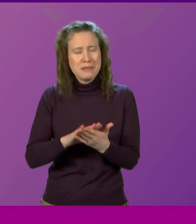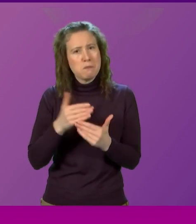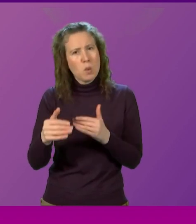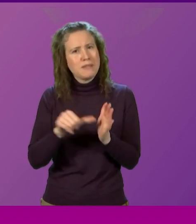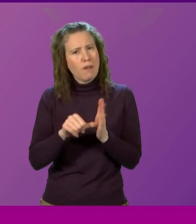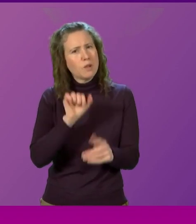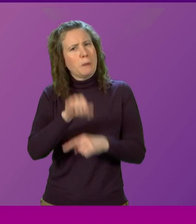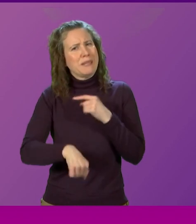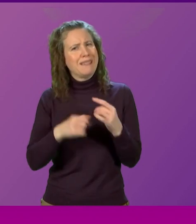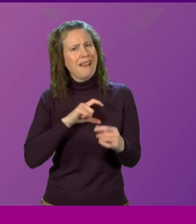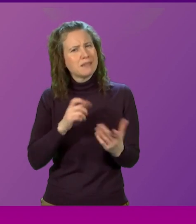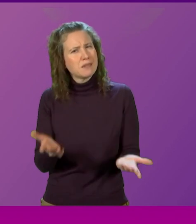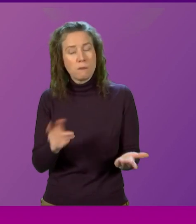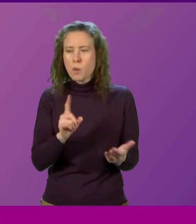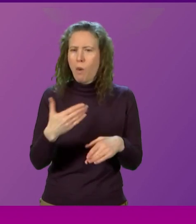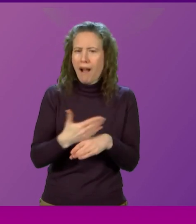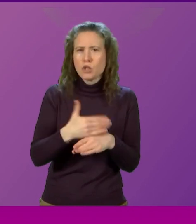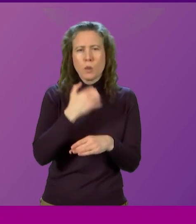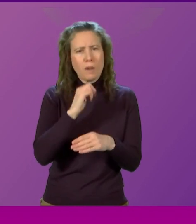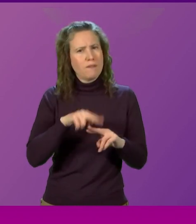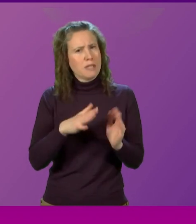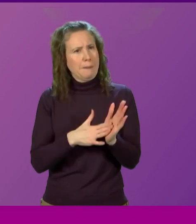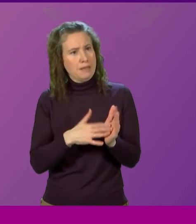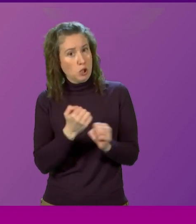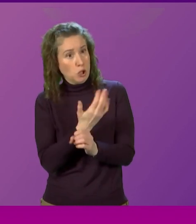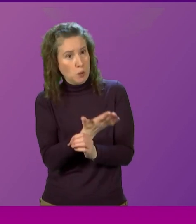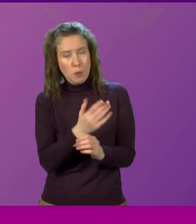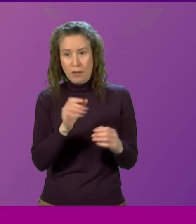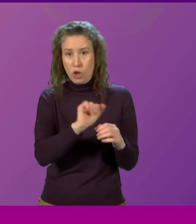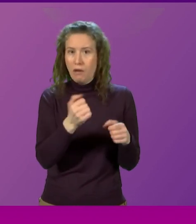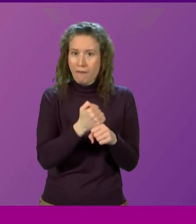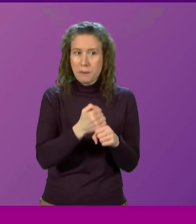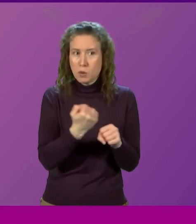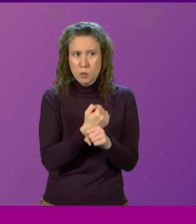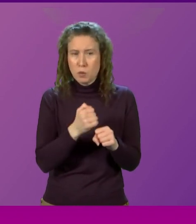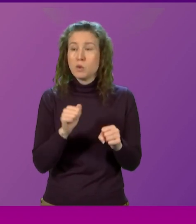What action will the First Minister and her Government take to tackle those appalling waiting times?